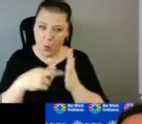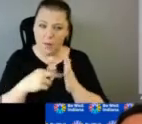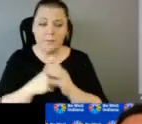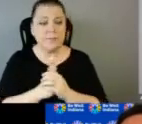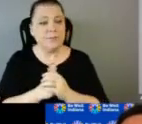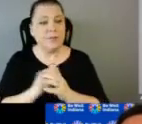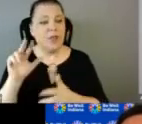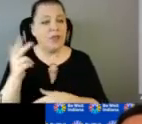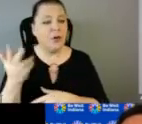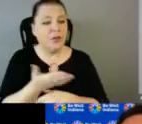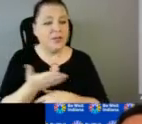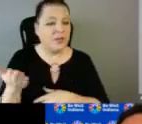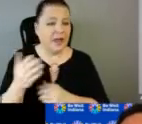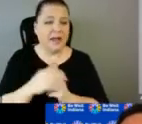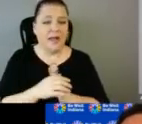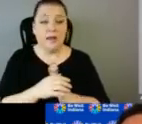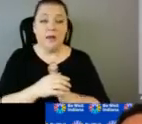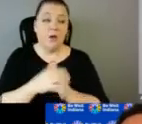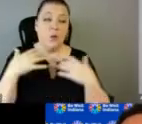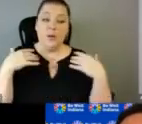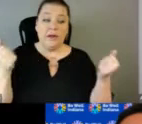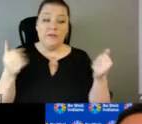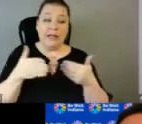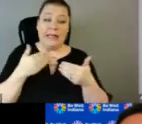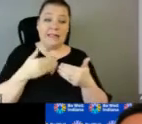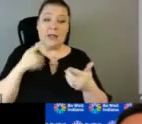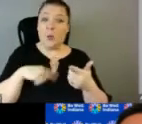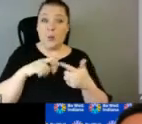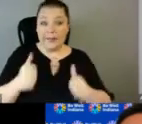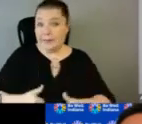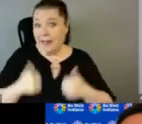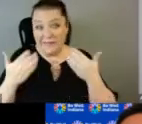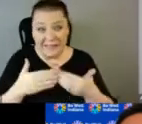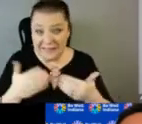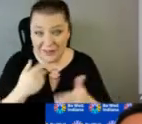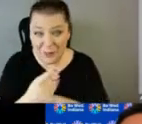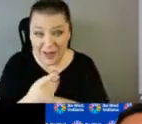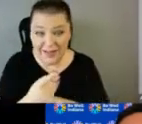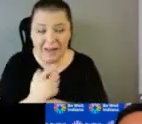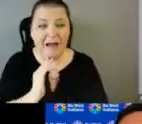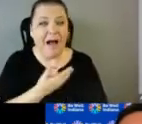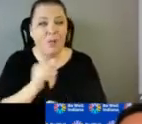thing is this idea that, you know, recovery is easier when life is right. And so our, our, our job and part of our job, we